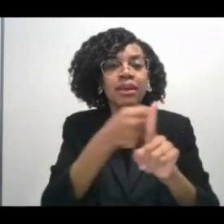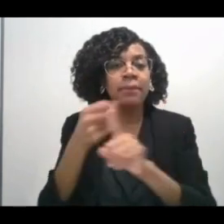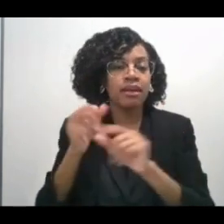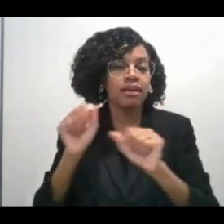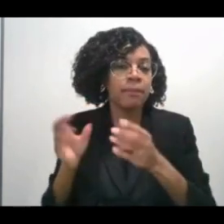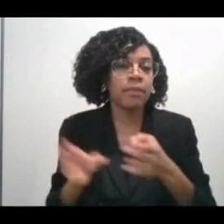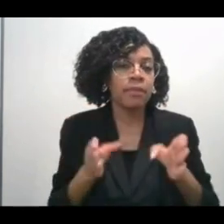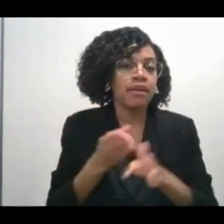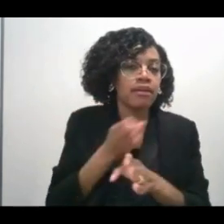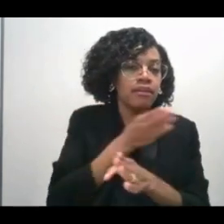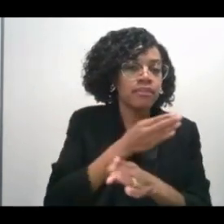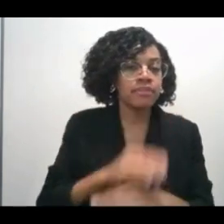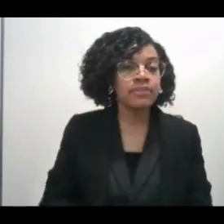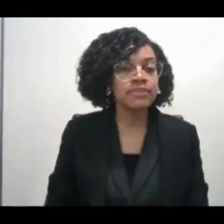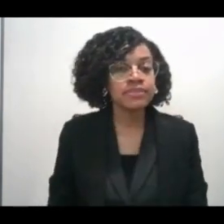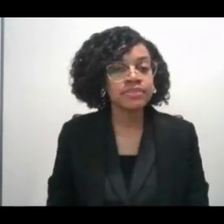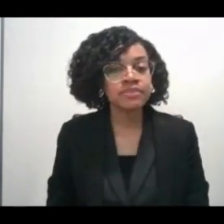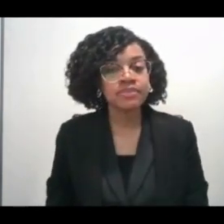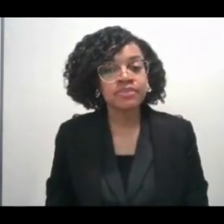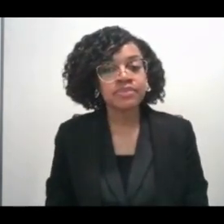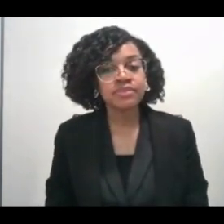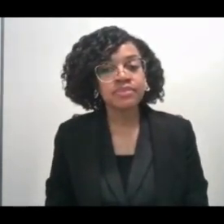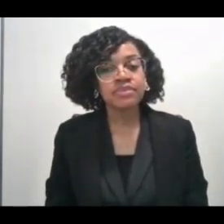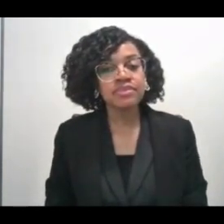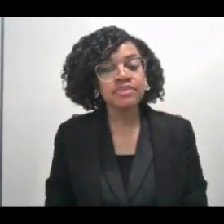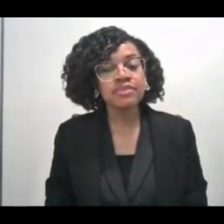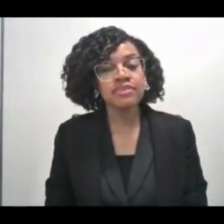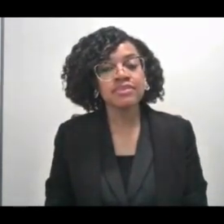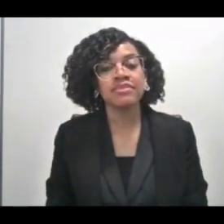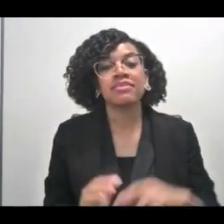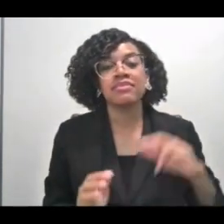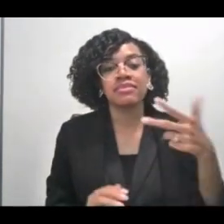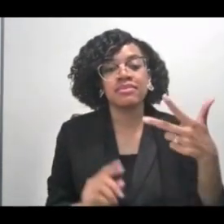finally, for the equity centered component of climate resilience,